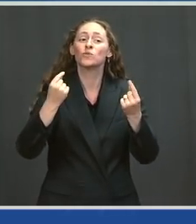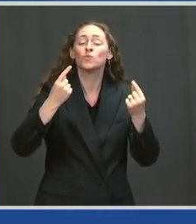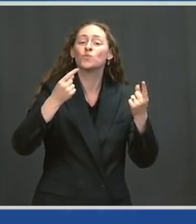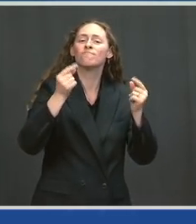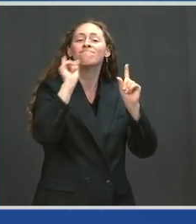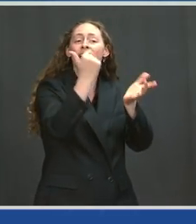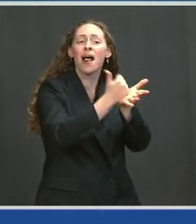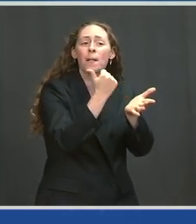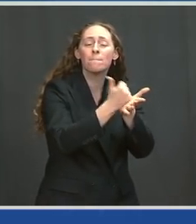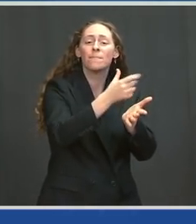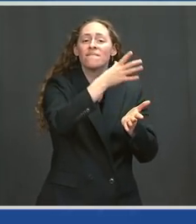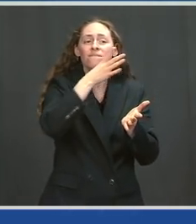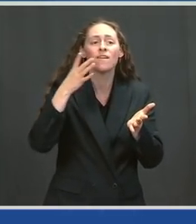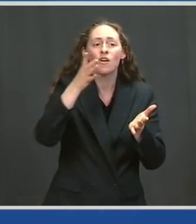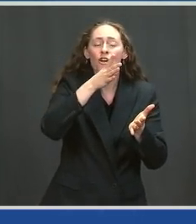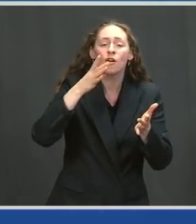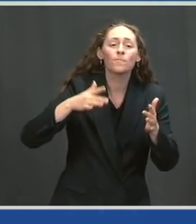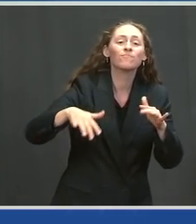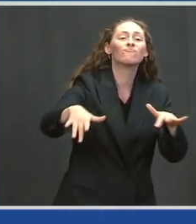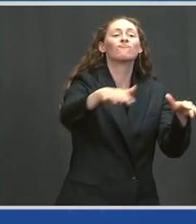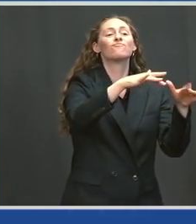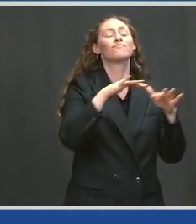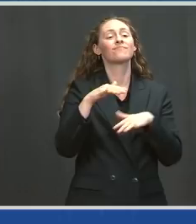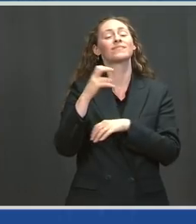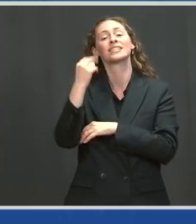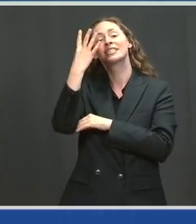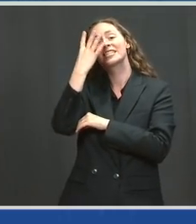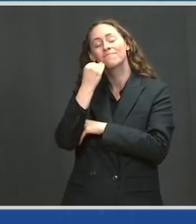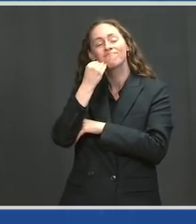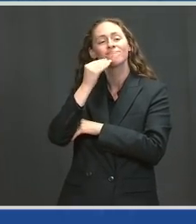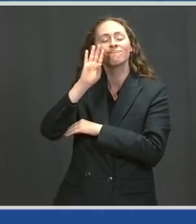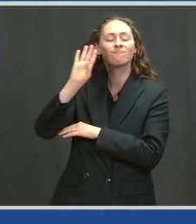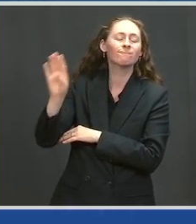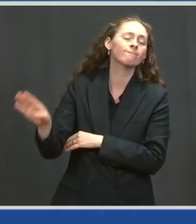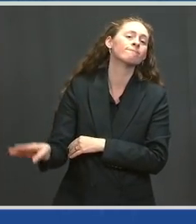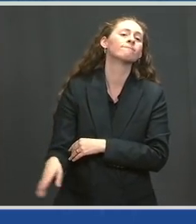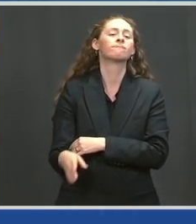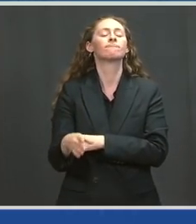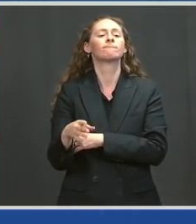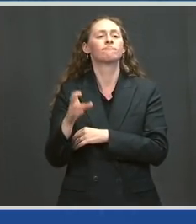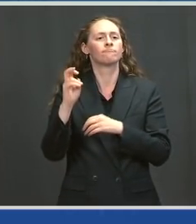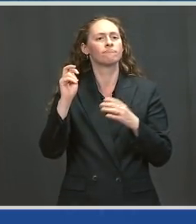in terms of the wealth, not real wealth, but a different wealth, a wealth in culture,